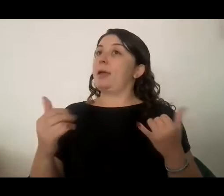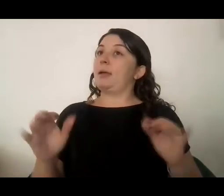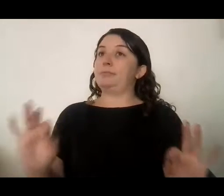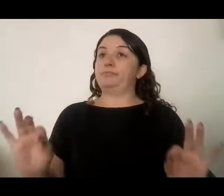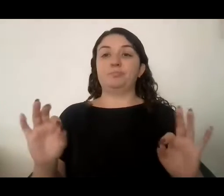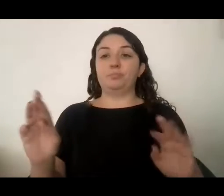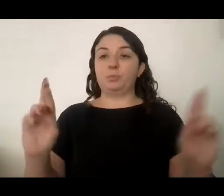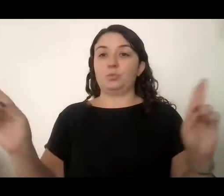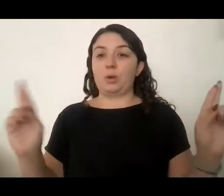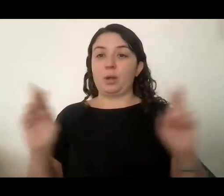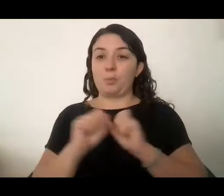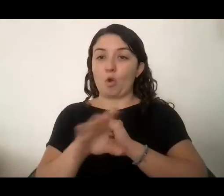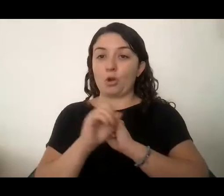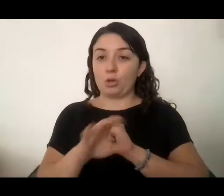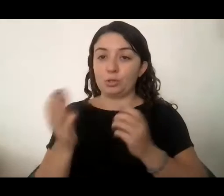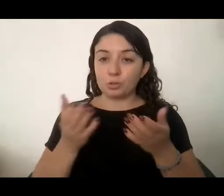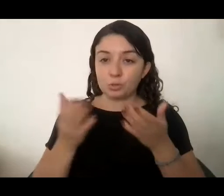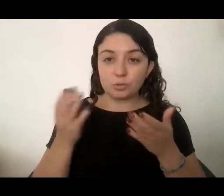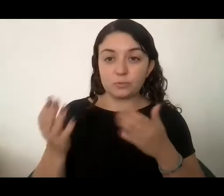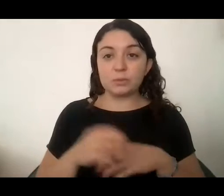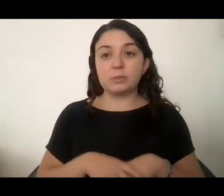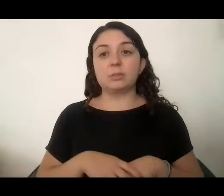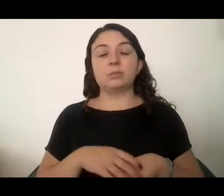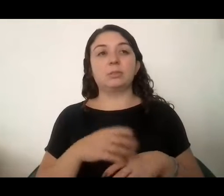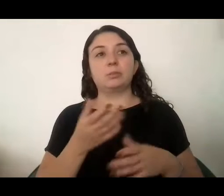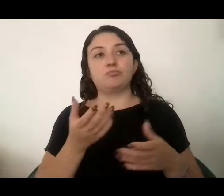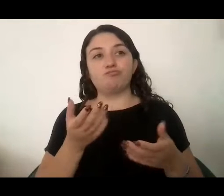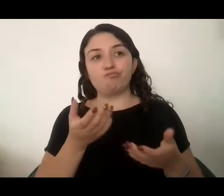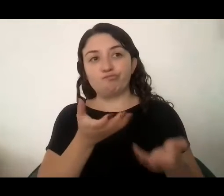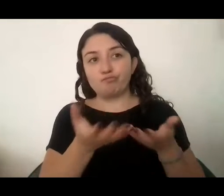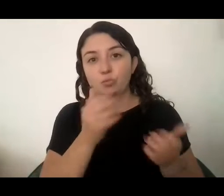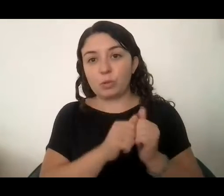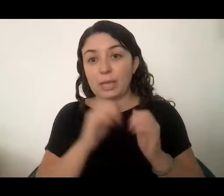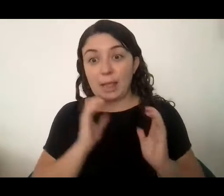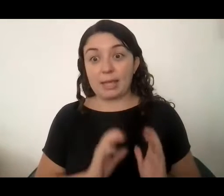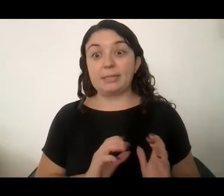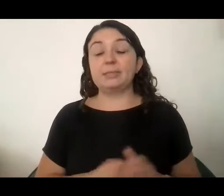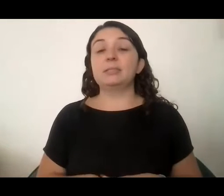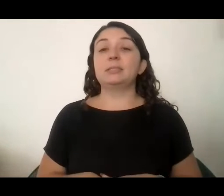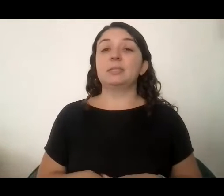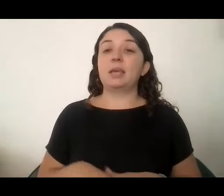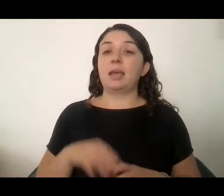services and working with clients. So in that situation, the month that she begins marketing